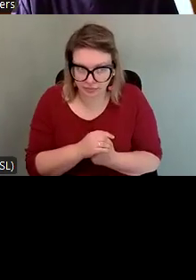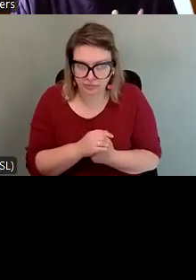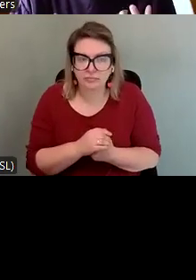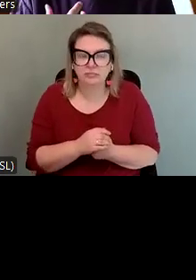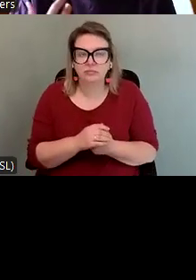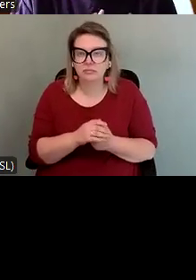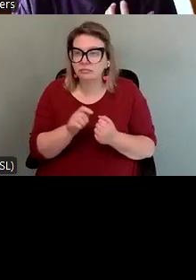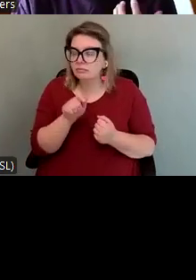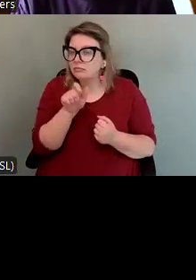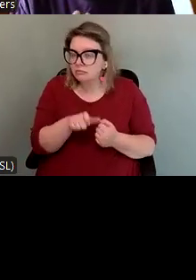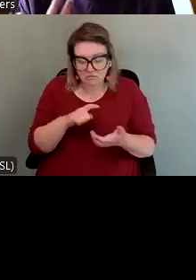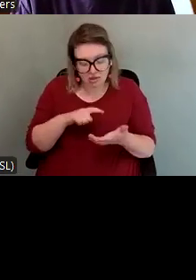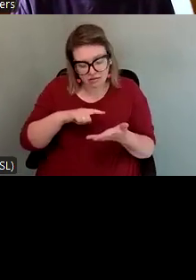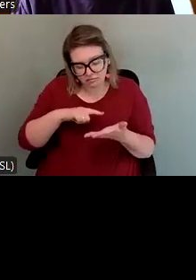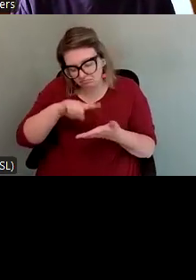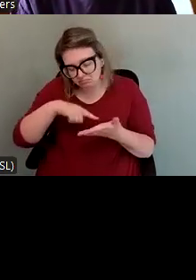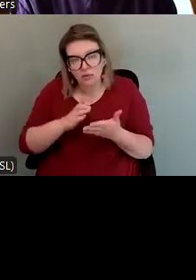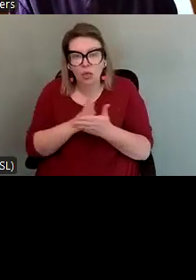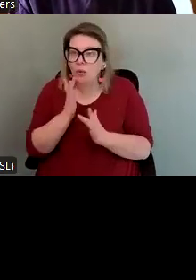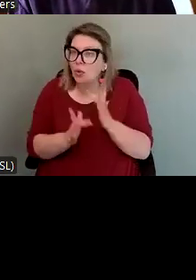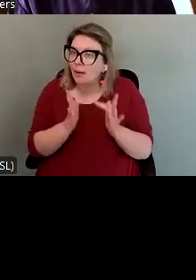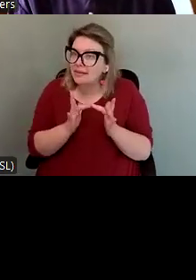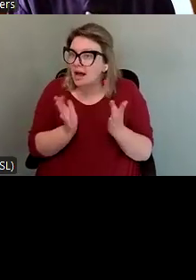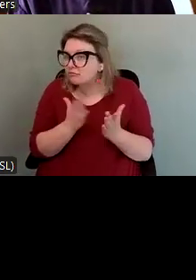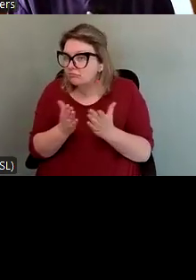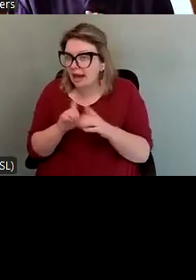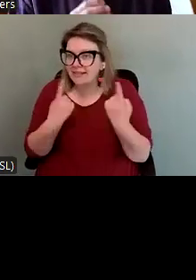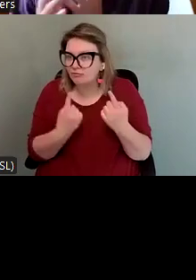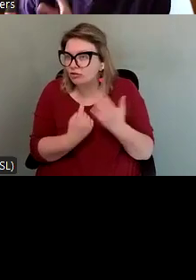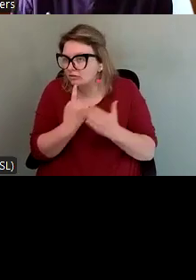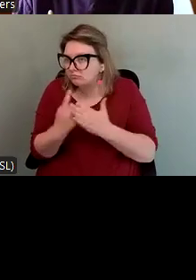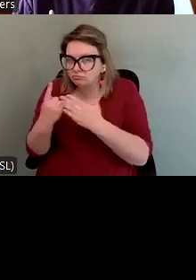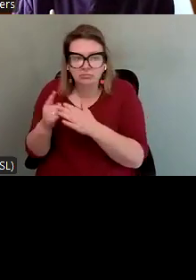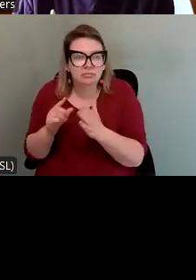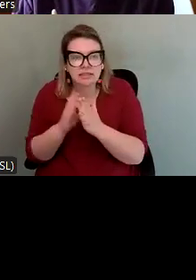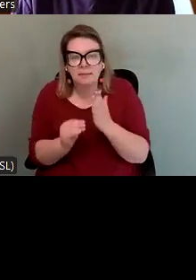different actions are completed. It could be what pages they've visited.